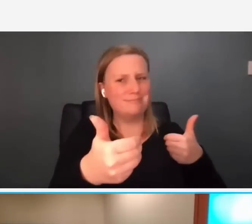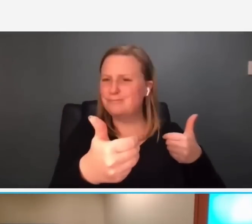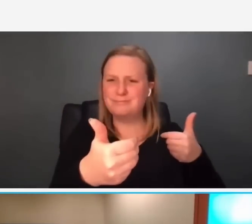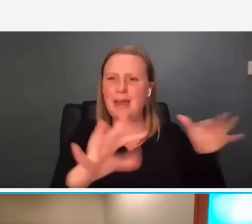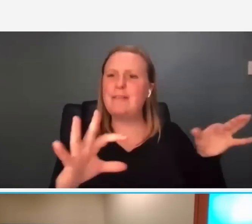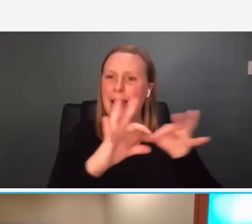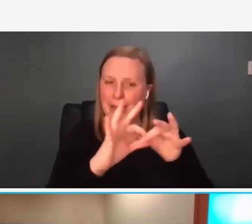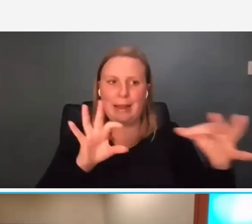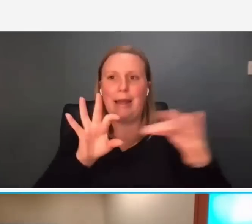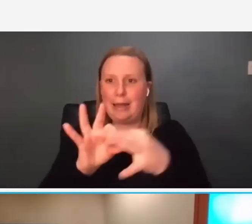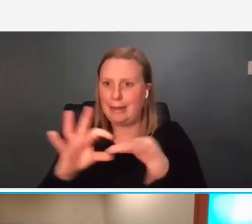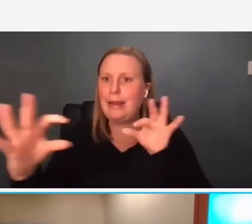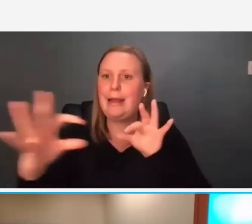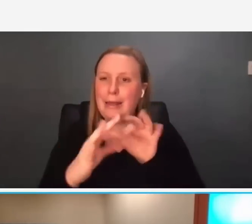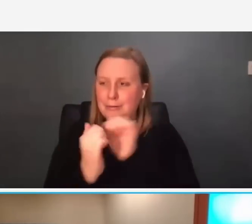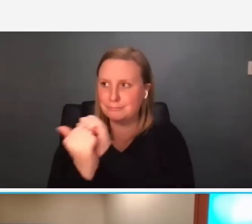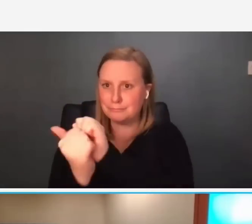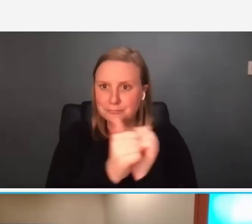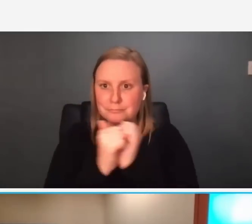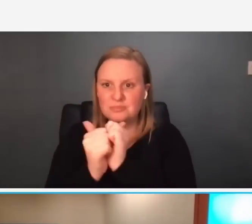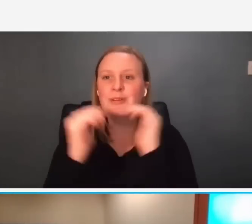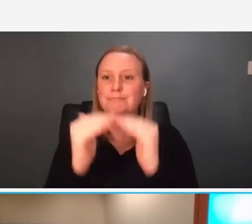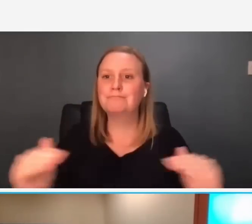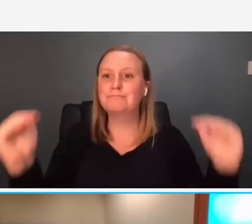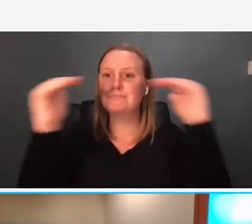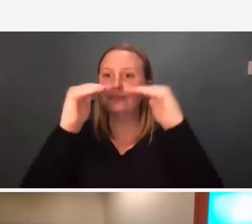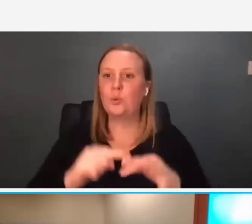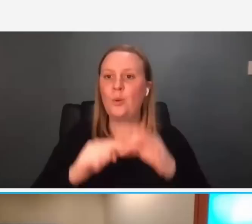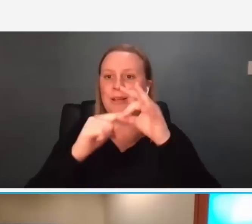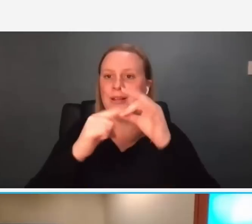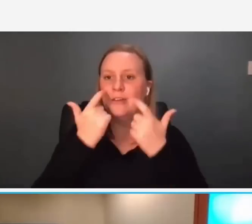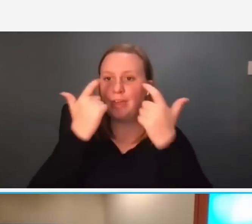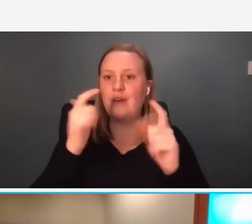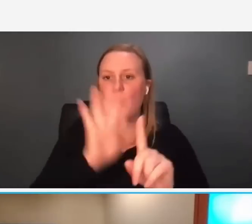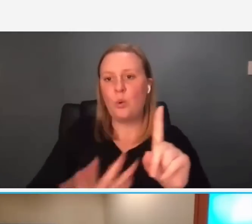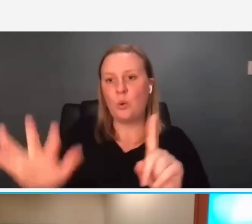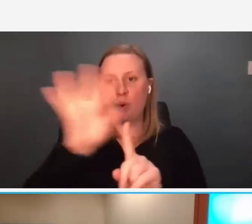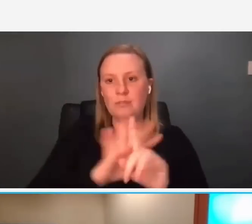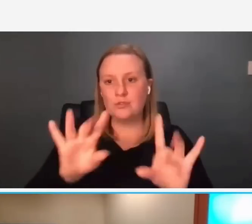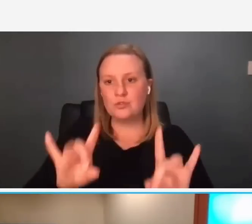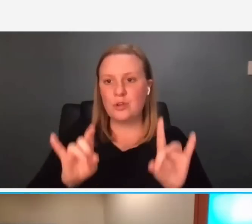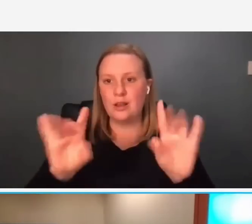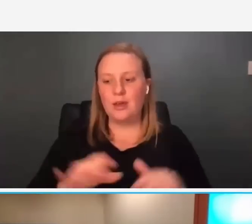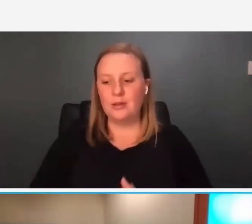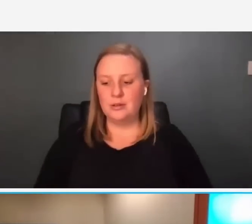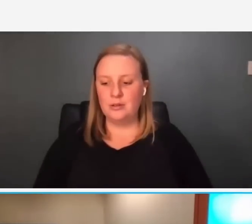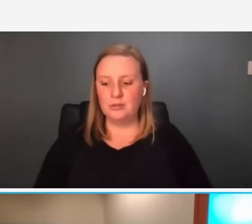work to achieve desired outcomes together. Now I'm going to touch on some aspects that you'll